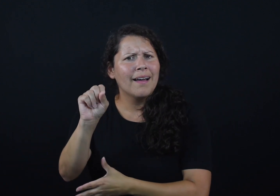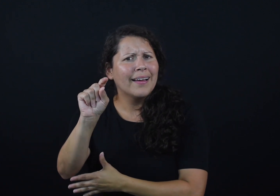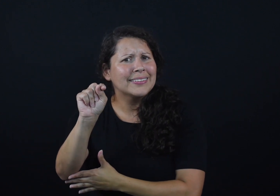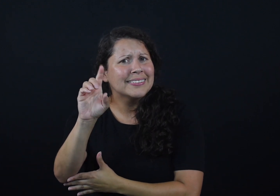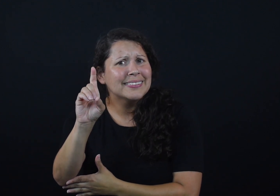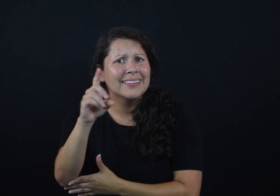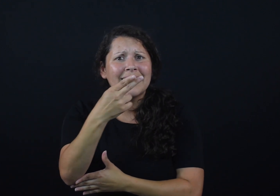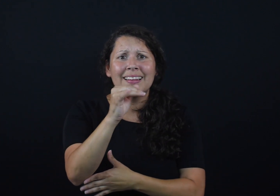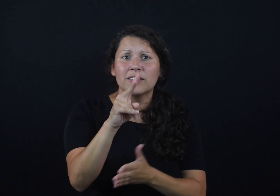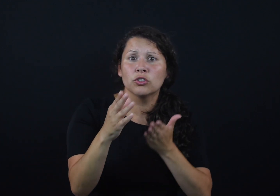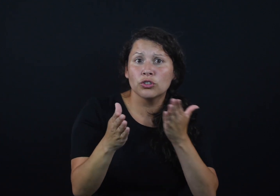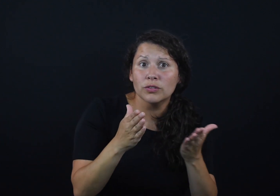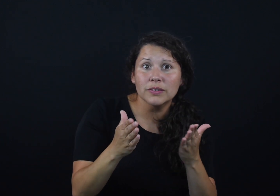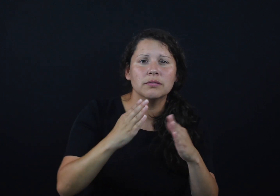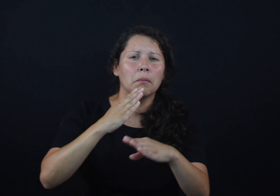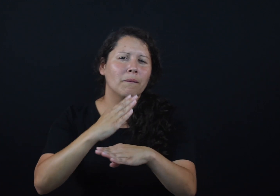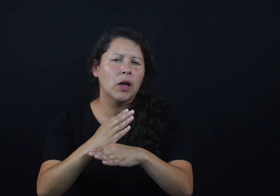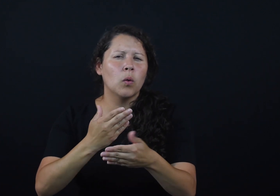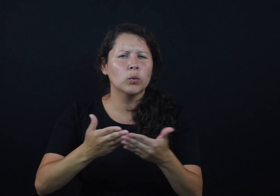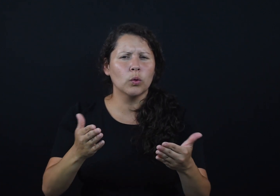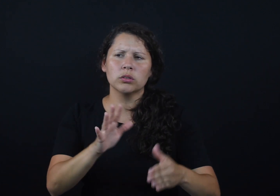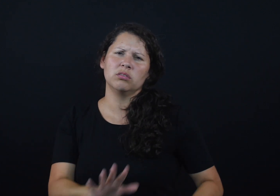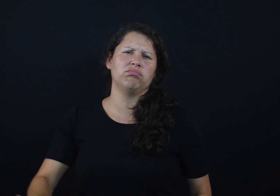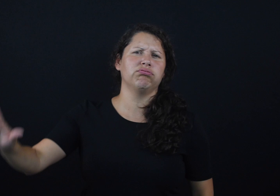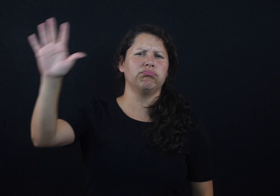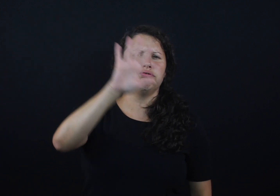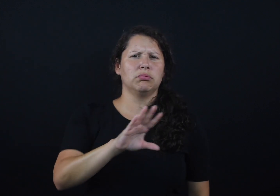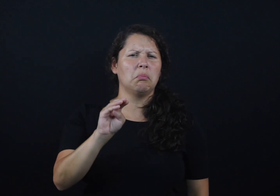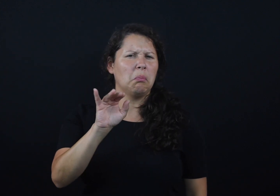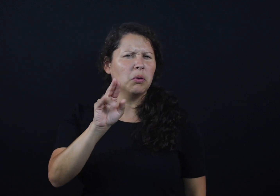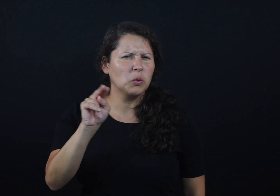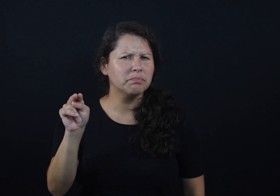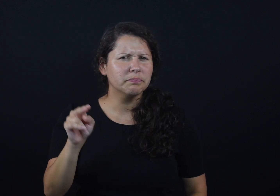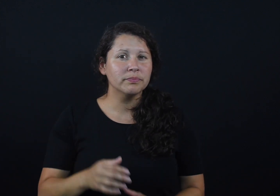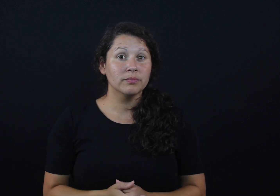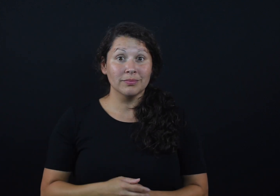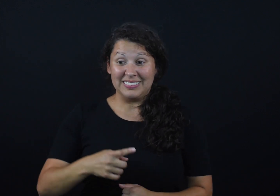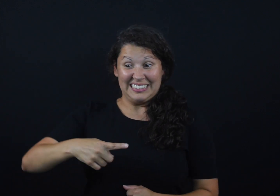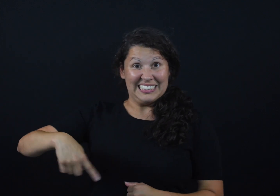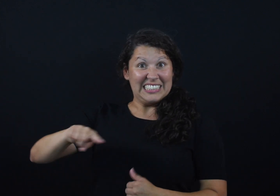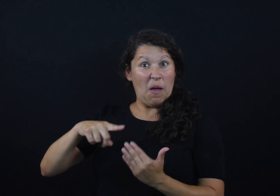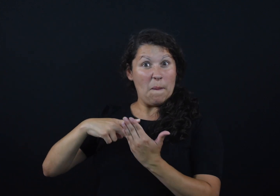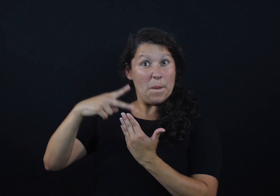prevention resources throughout Minnesota. These programs offer prevention